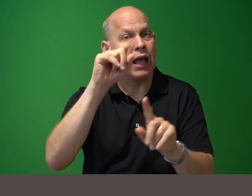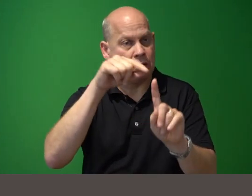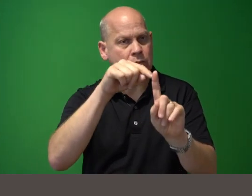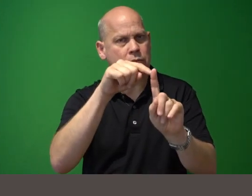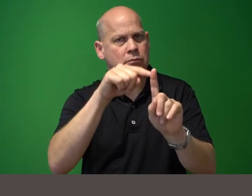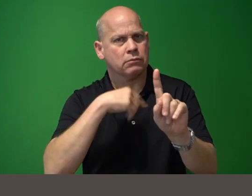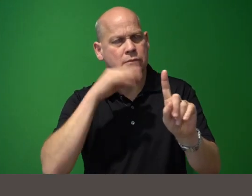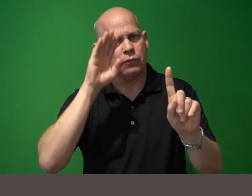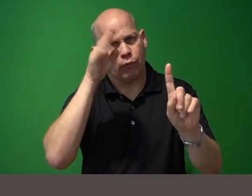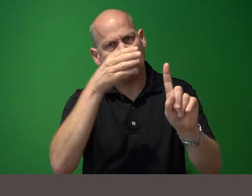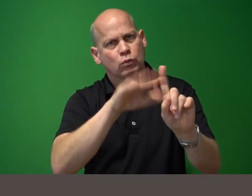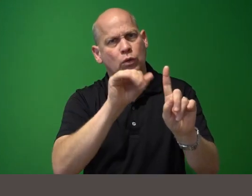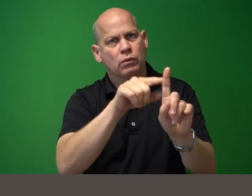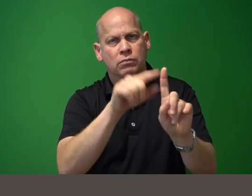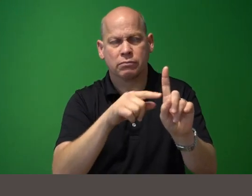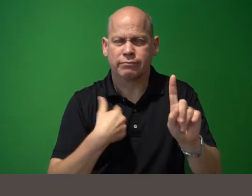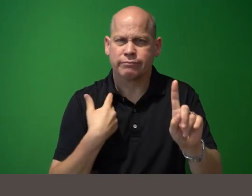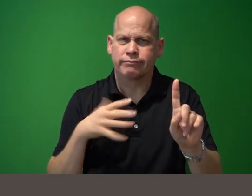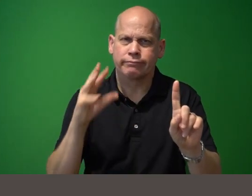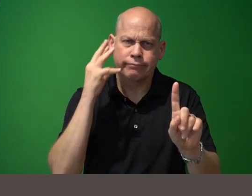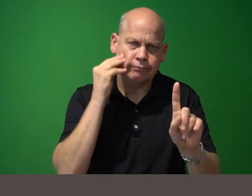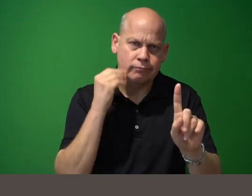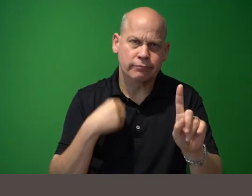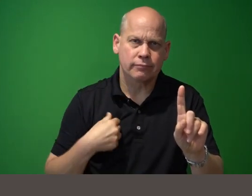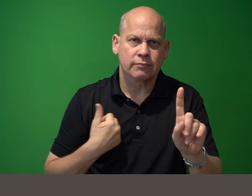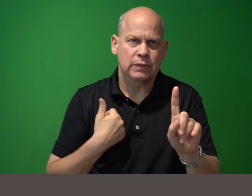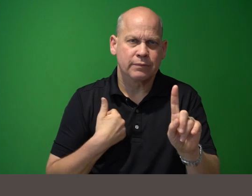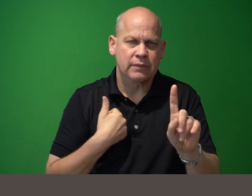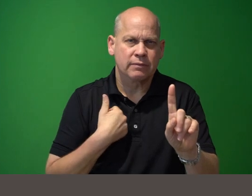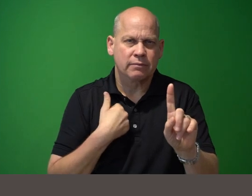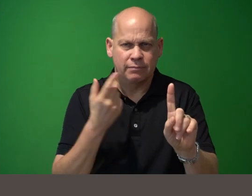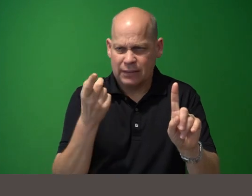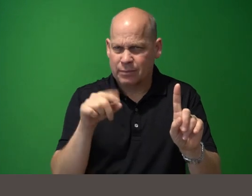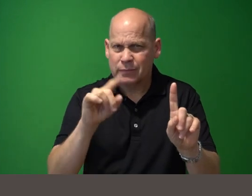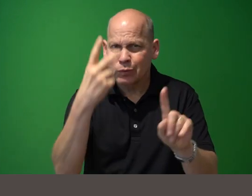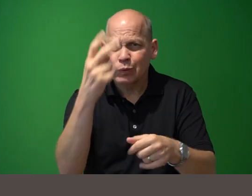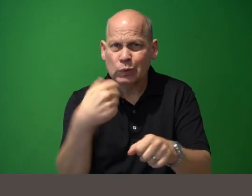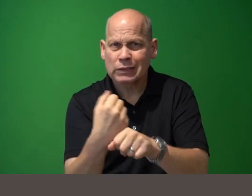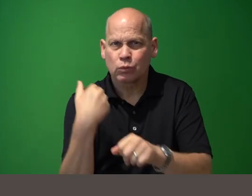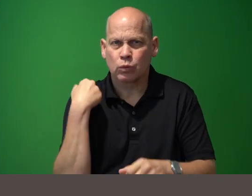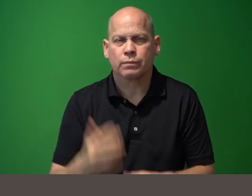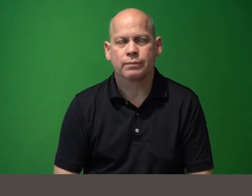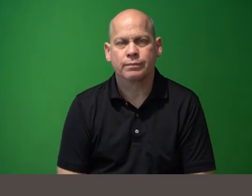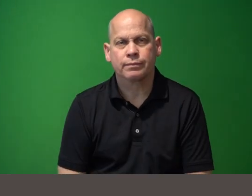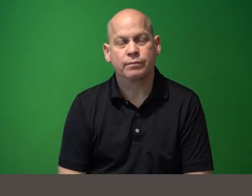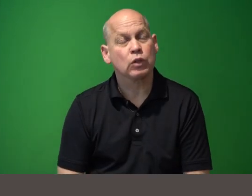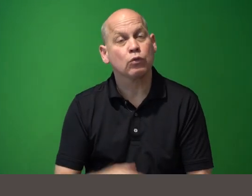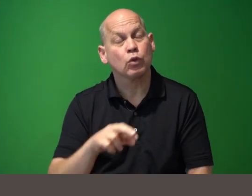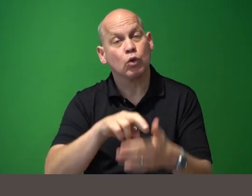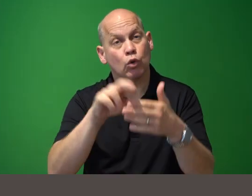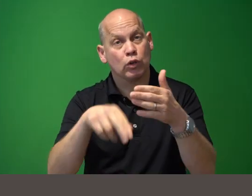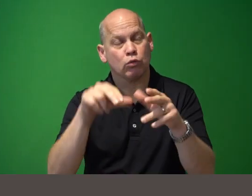because that's the one I experienced myself, which happened two years ago. So as a result of the hurricane,